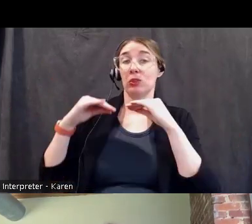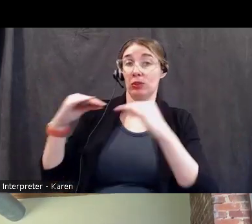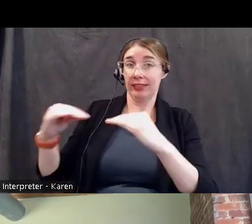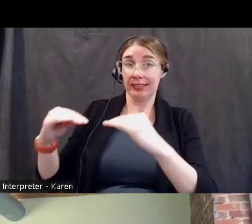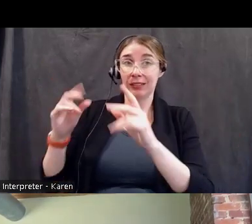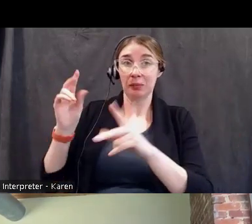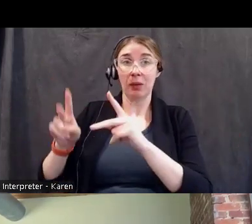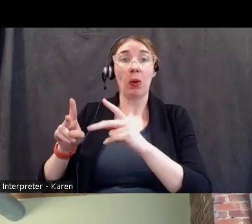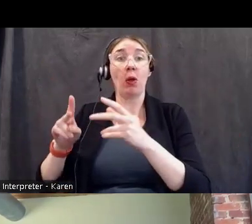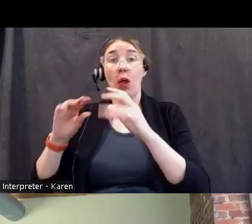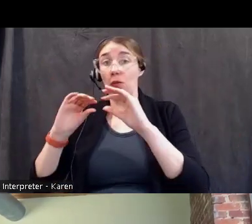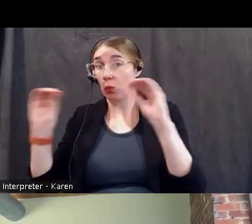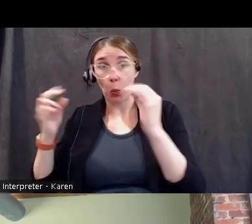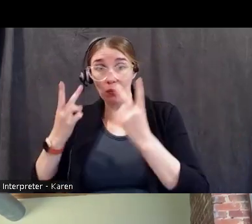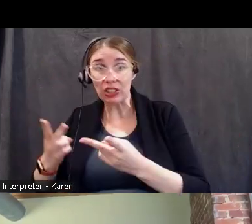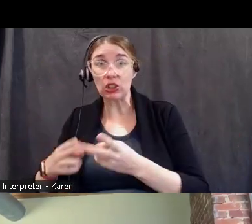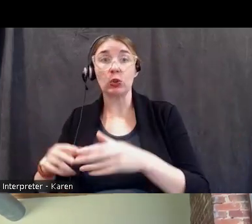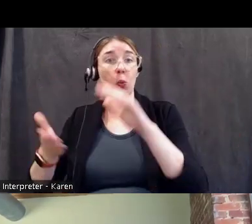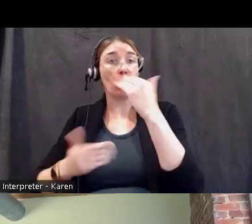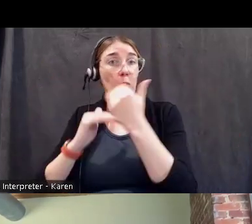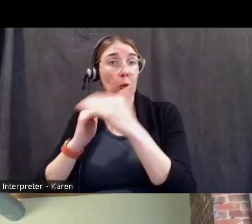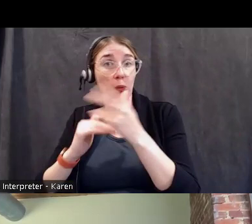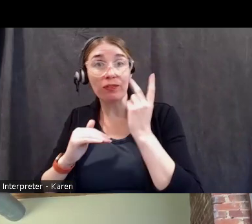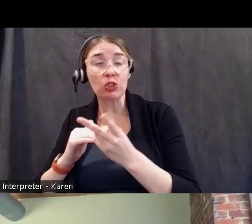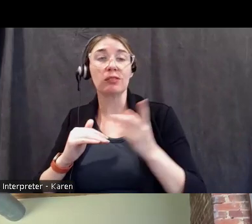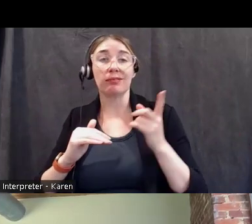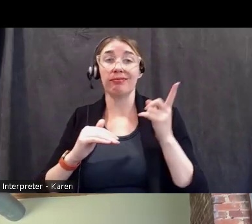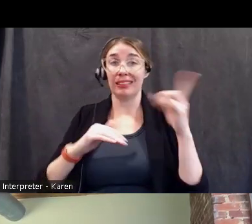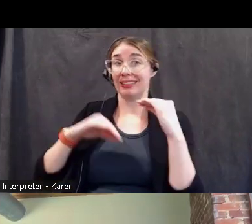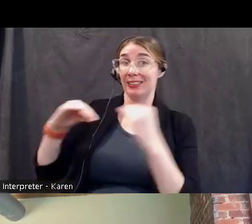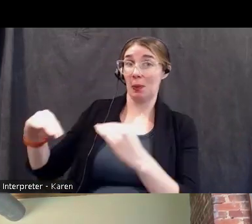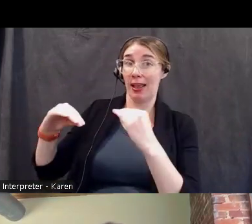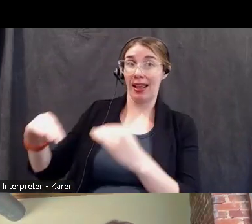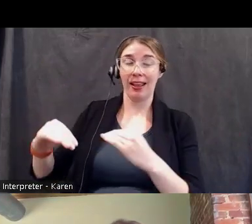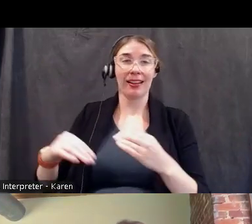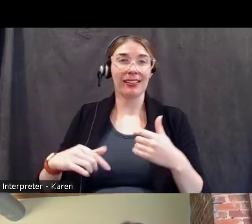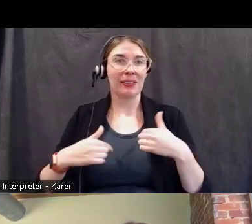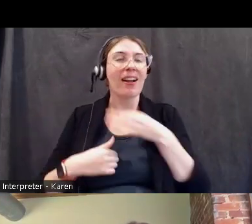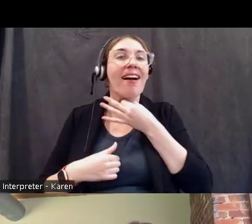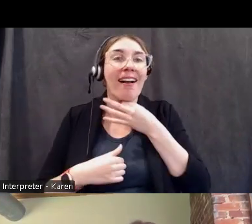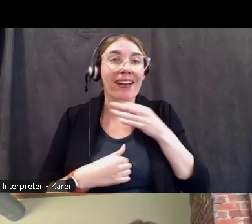It was really cool to meet with her and just see like how, how do you do this, I just -- it's